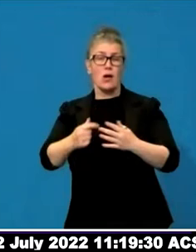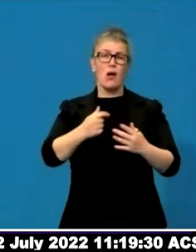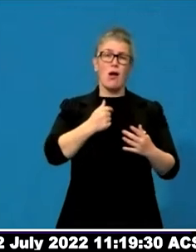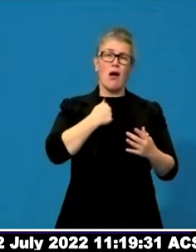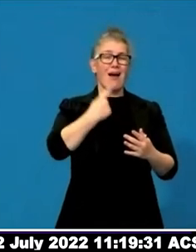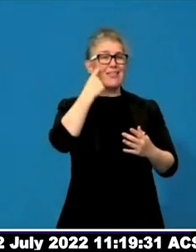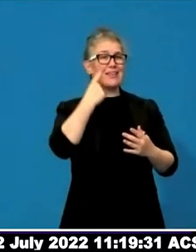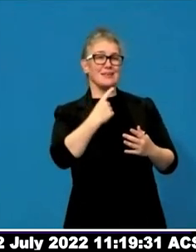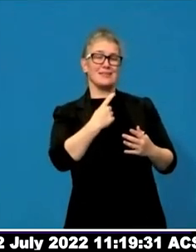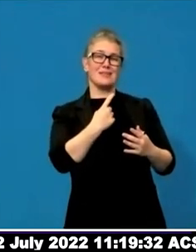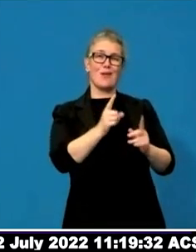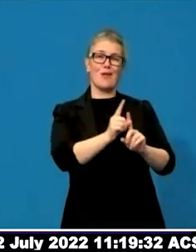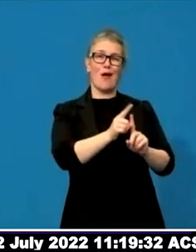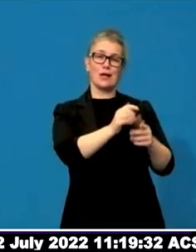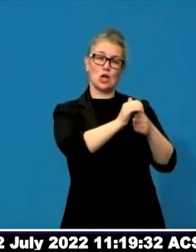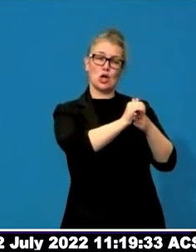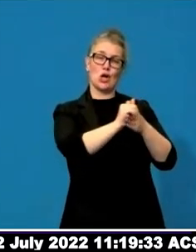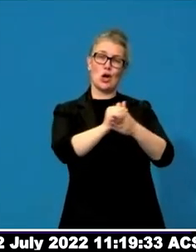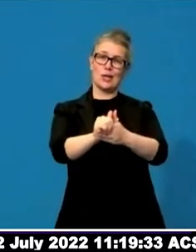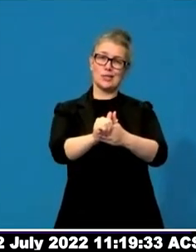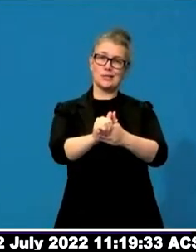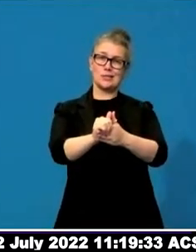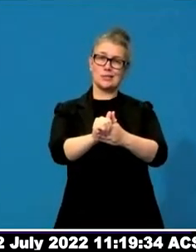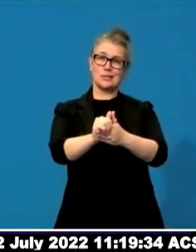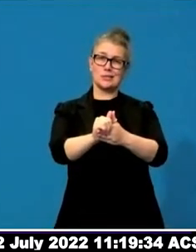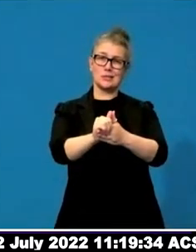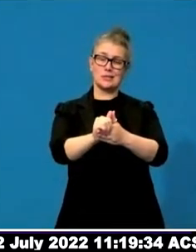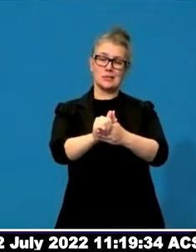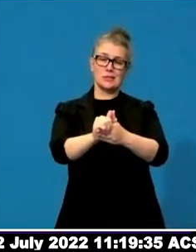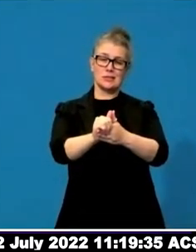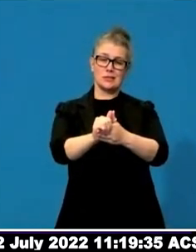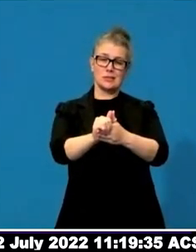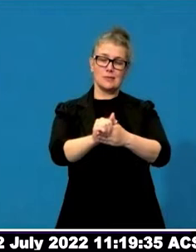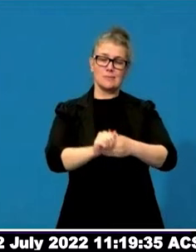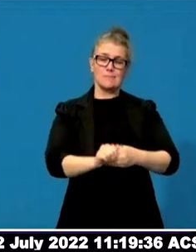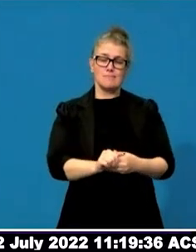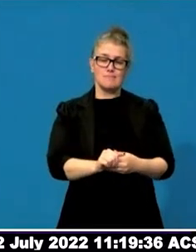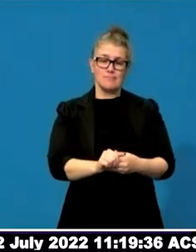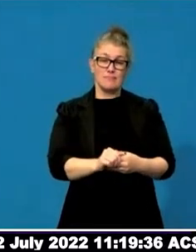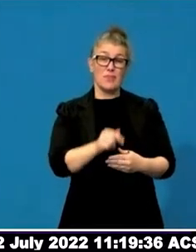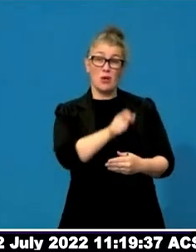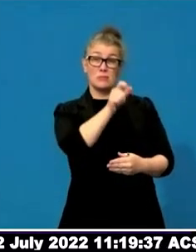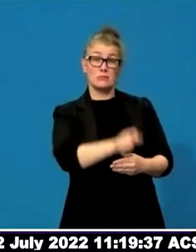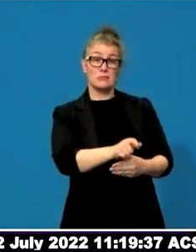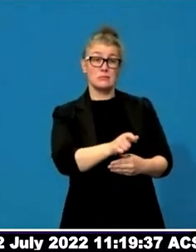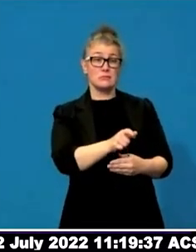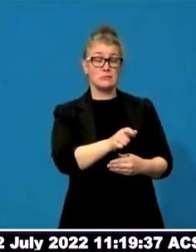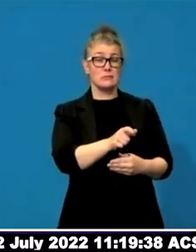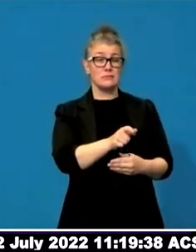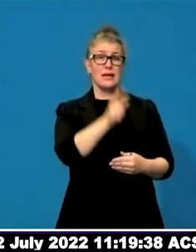So someone who is able to, I guess, be an intermediary and help